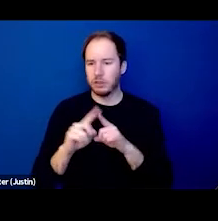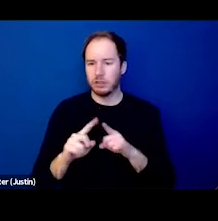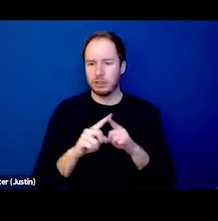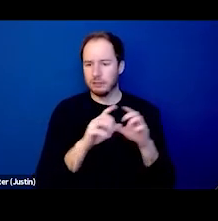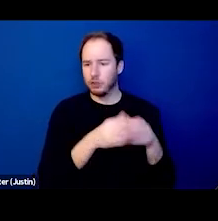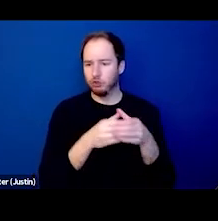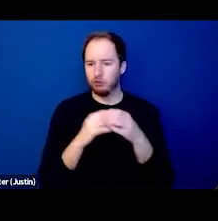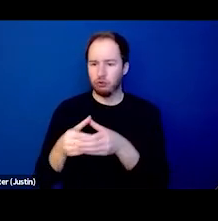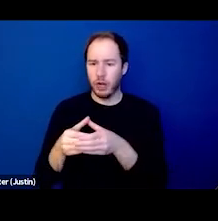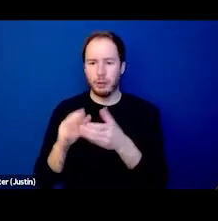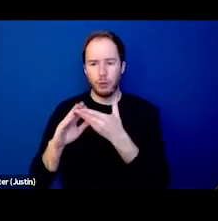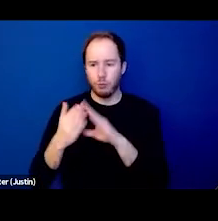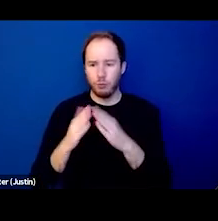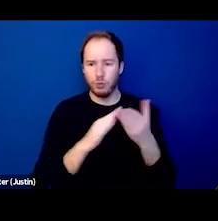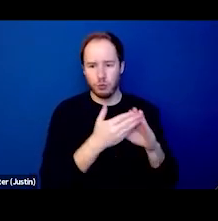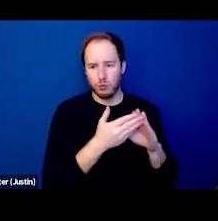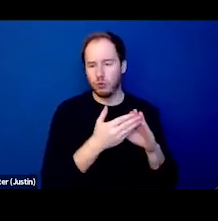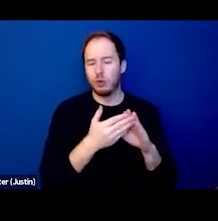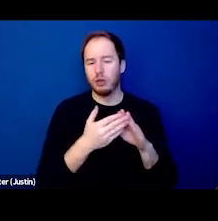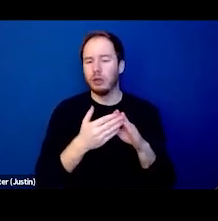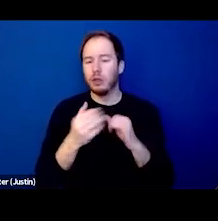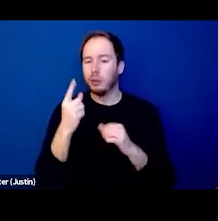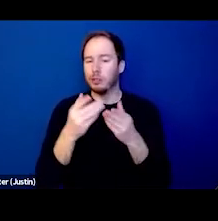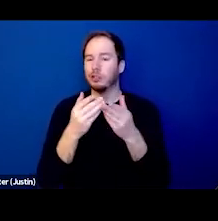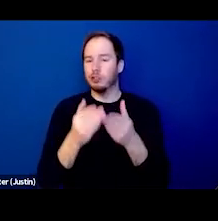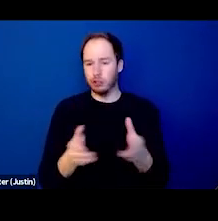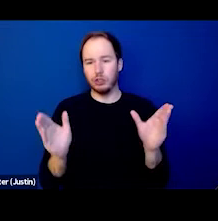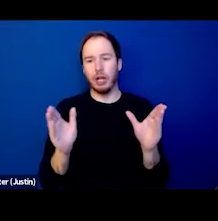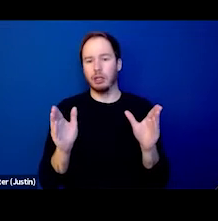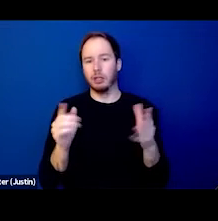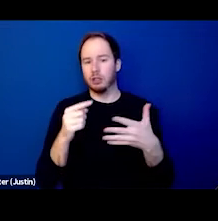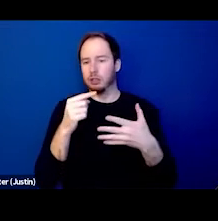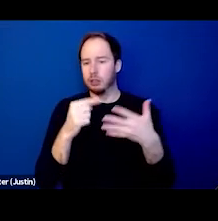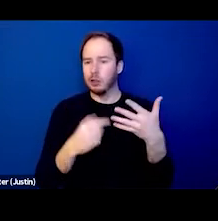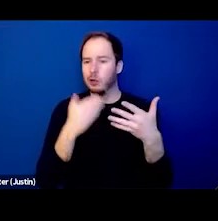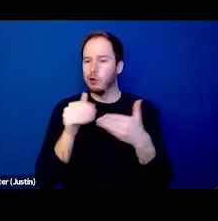that there is variation, but just as a generalization, these are good guidelines.